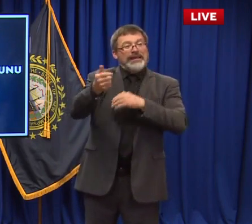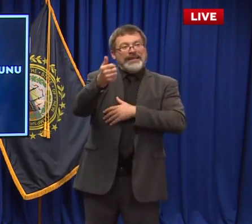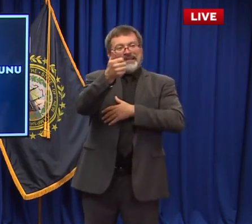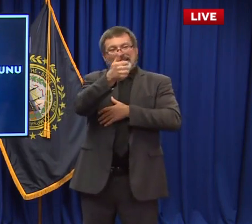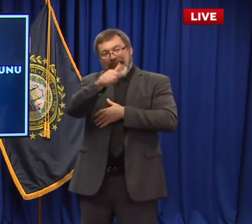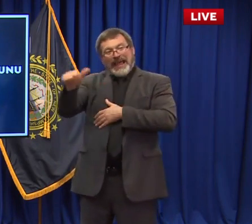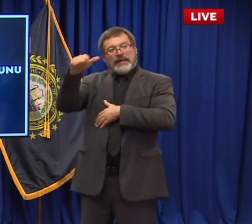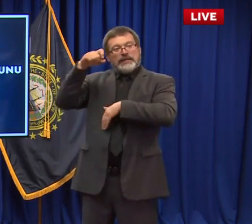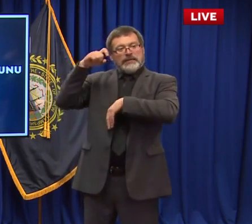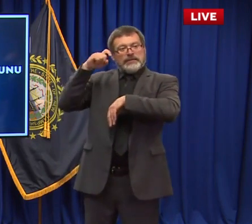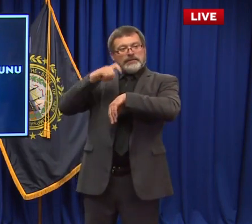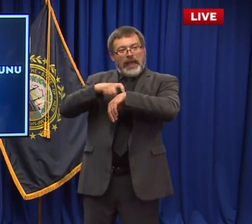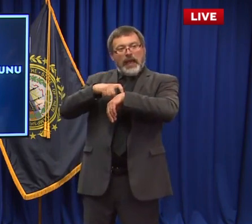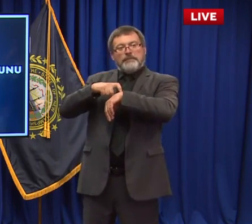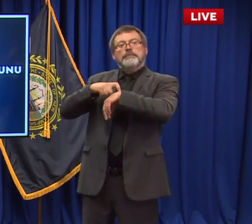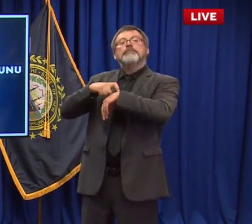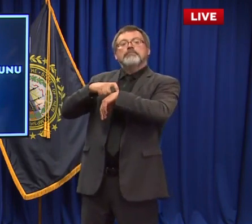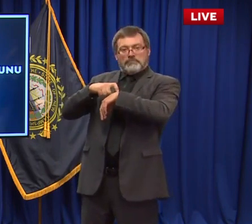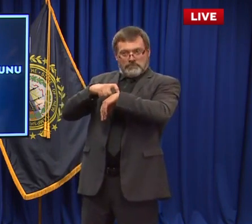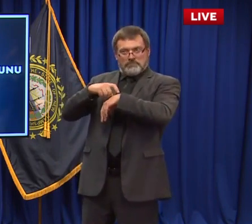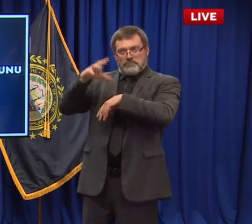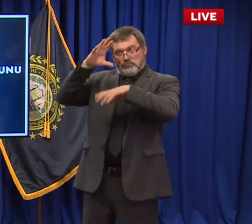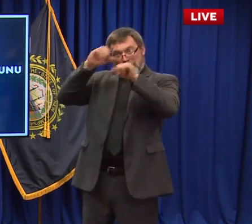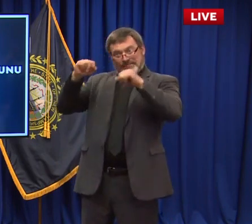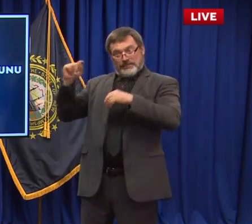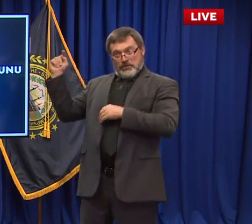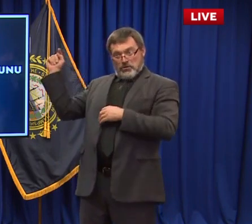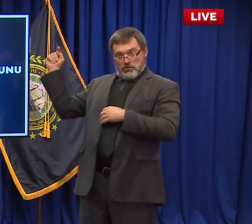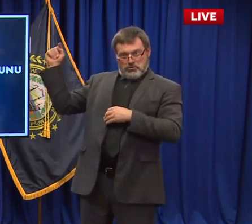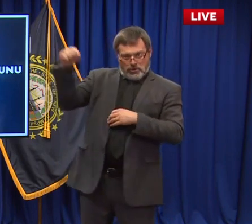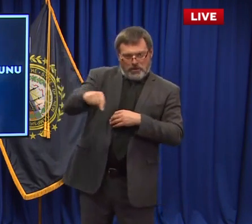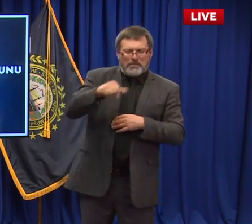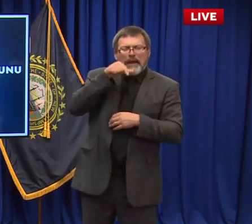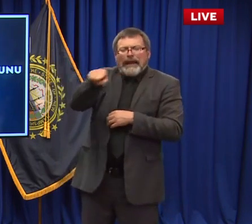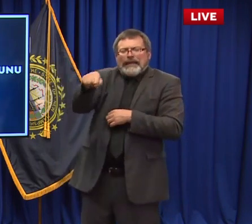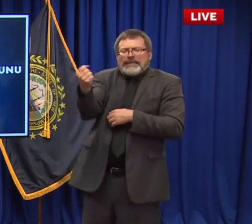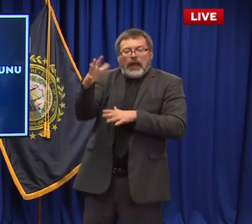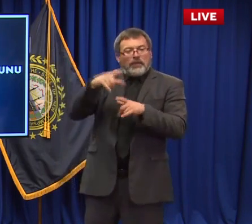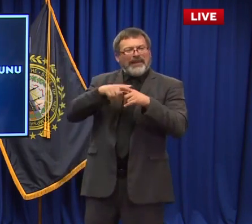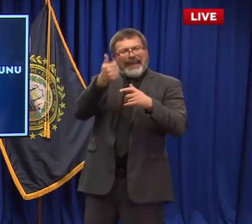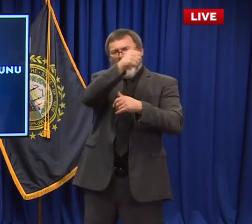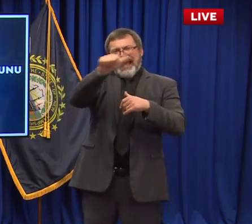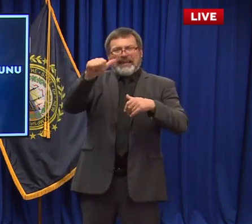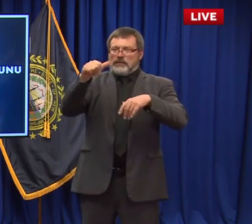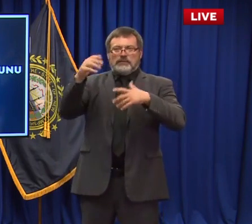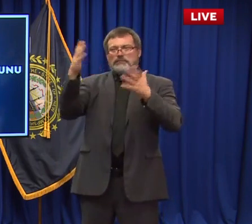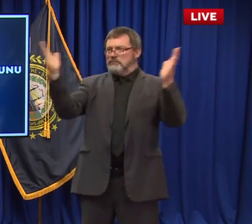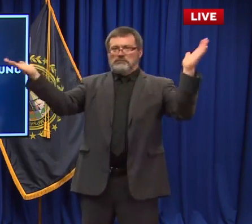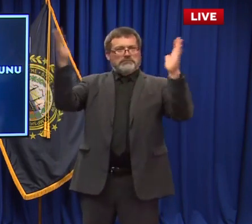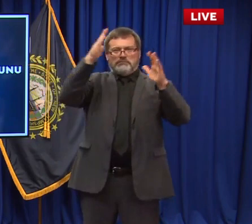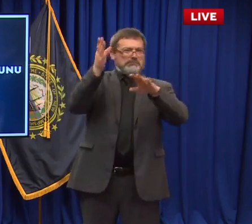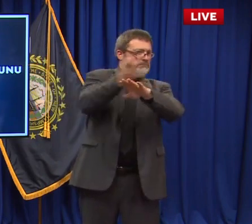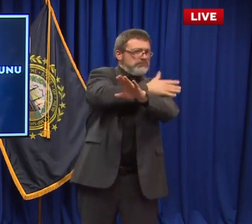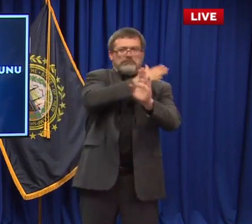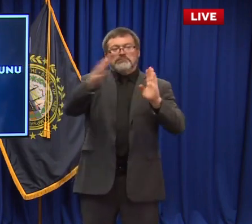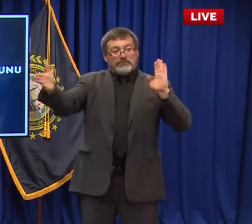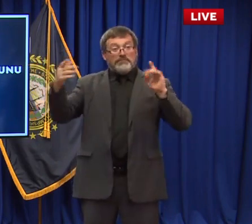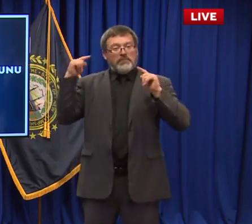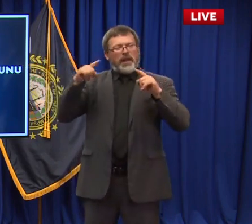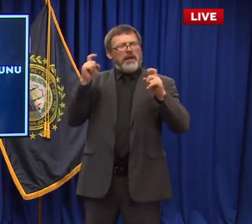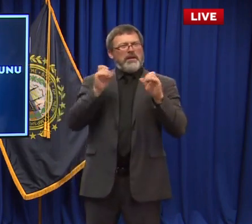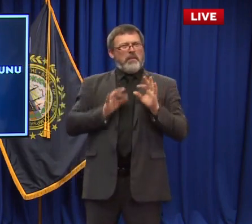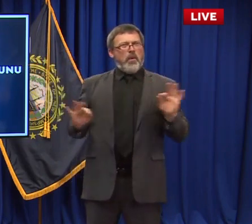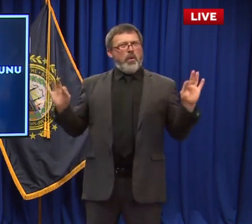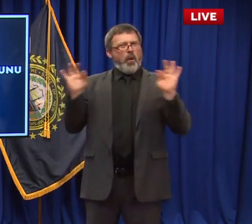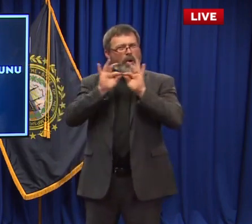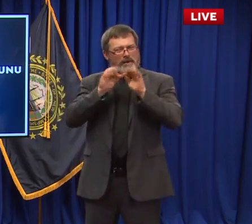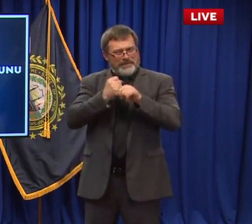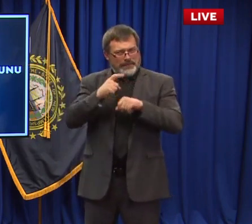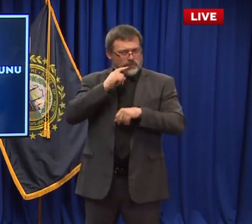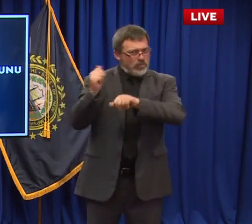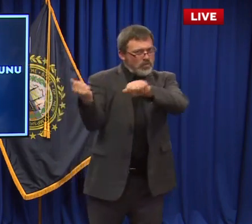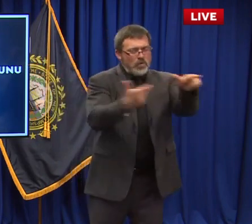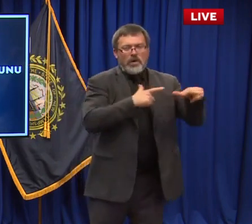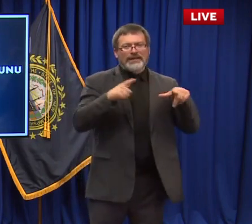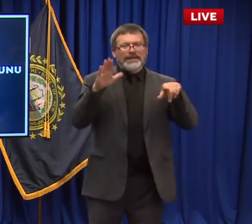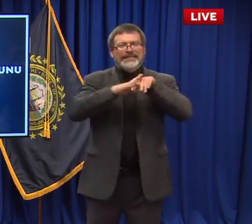A LOT OF AGENCIES COME INTO PLAY BUT ANYTIME THE PRESIDENT ARRIVES, WE ARE ALWAYS GOING TO MAKE SURE WE HAVE A STRONG LAW ENFORCEMENT PRESENCE OF -- PRESENCE.